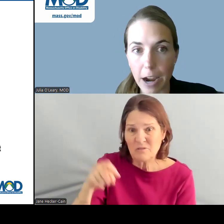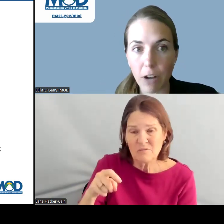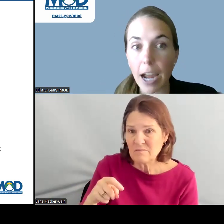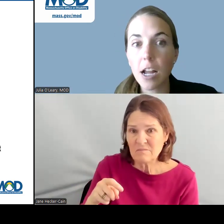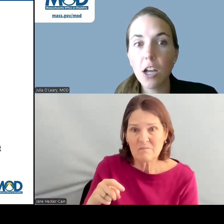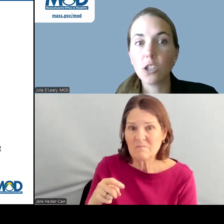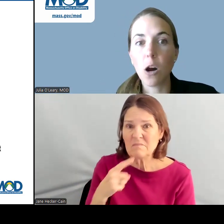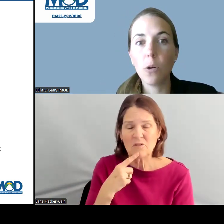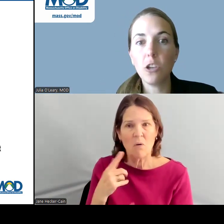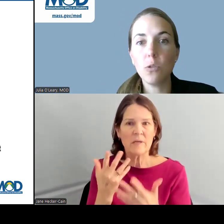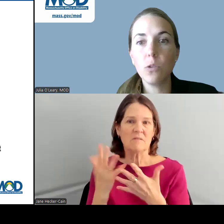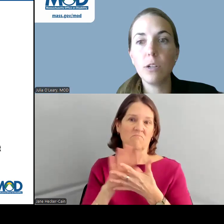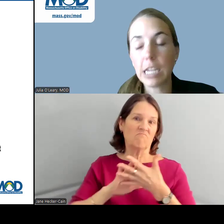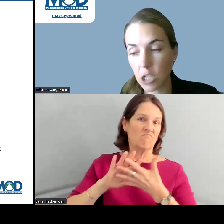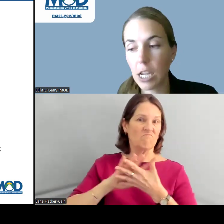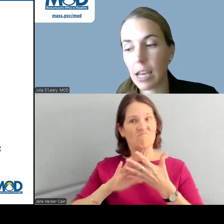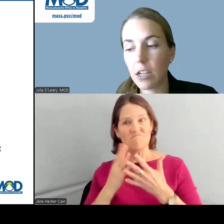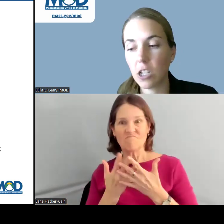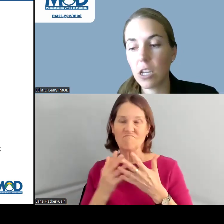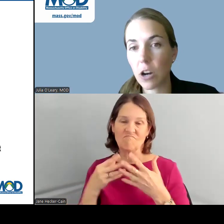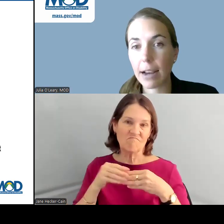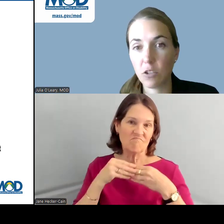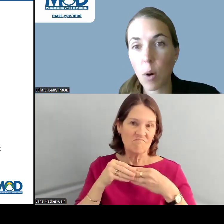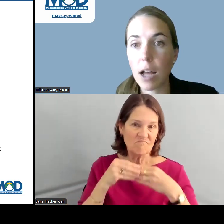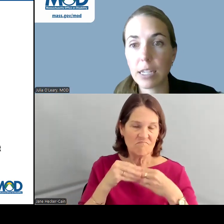Everything is always in shade of grey, right?